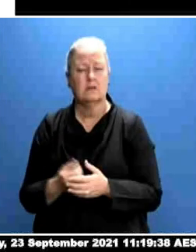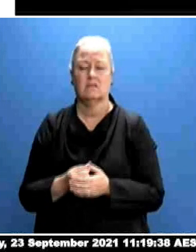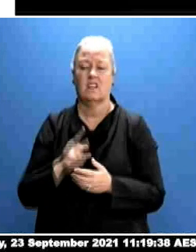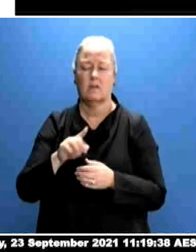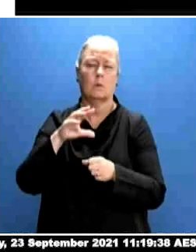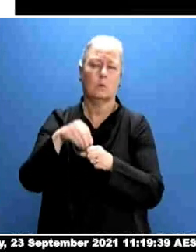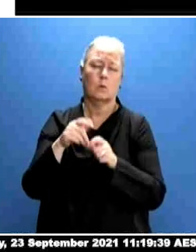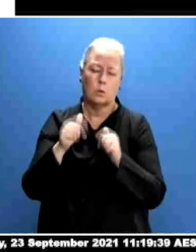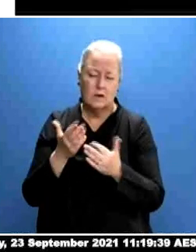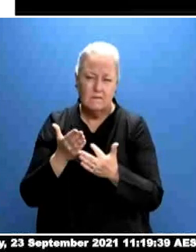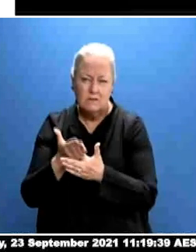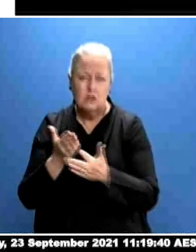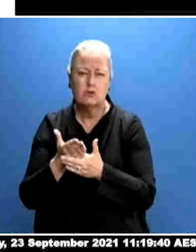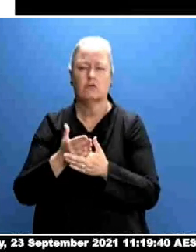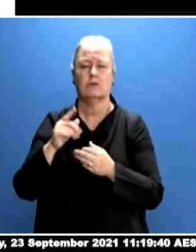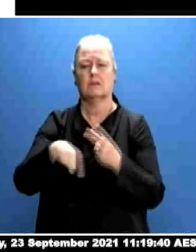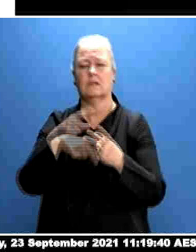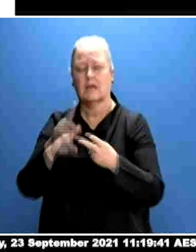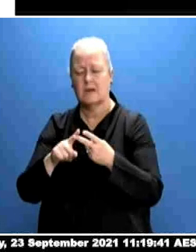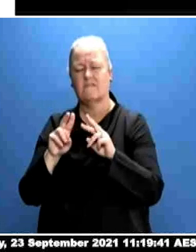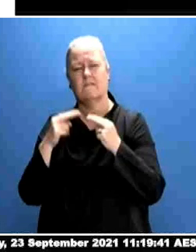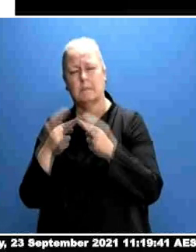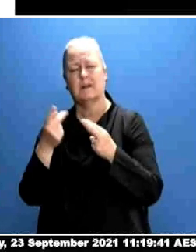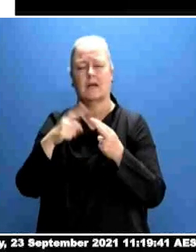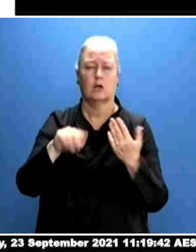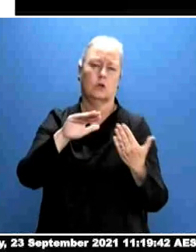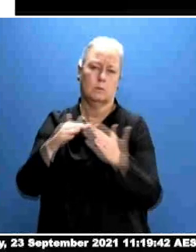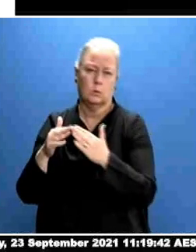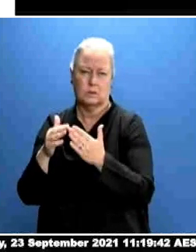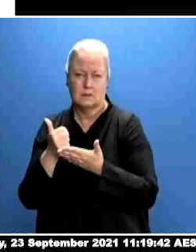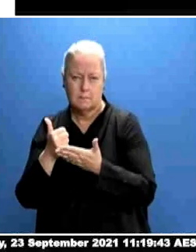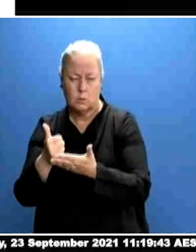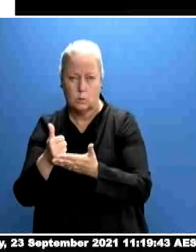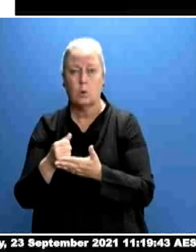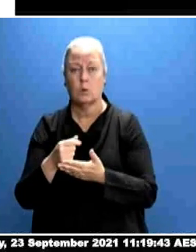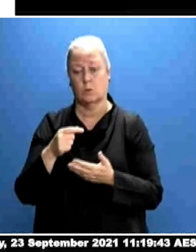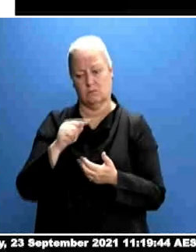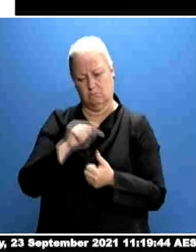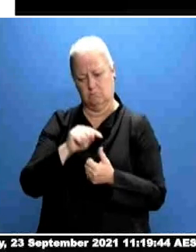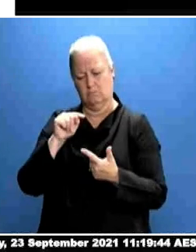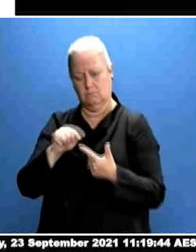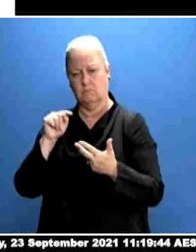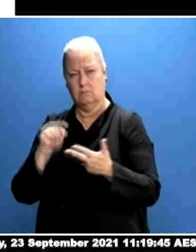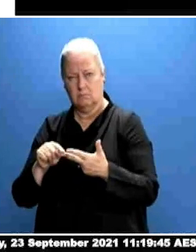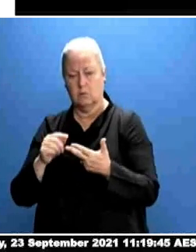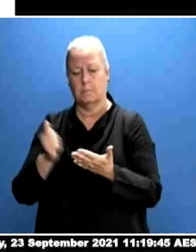and family/community support that enables children to receive necessary support